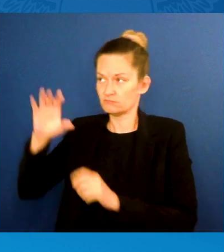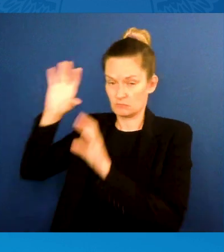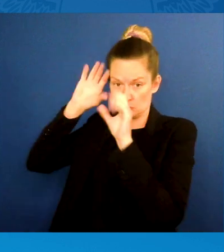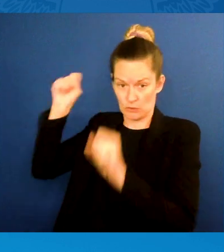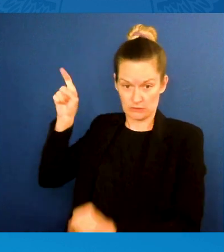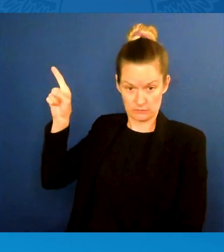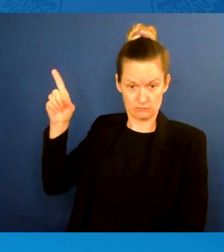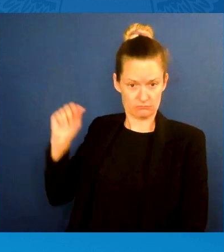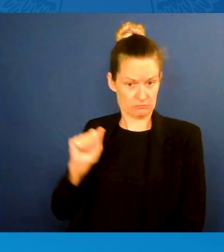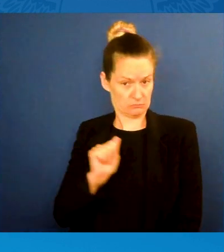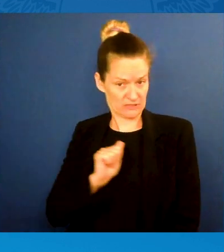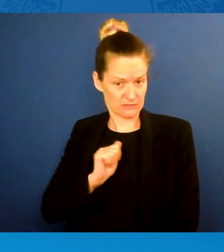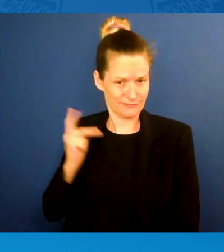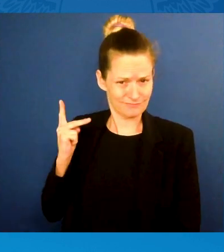by the Supreme Court's ruling today.